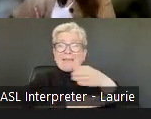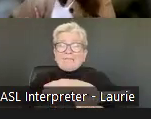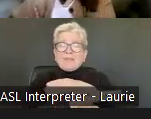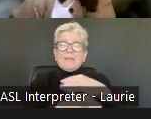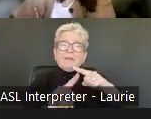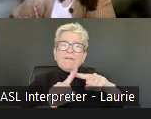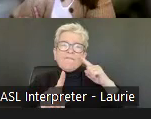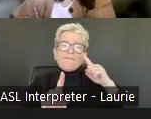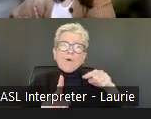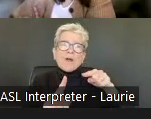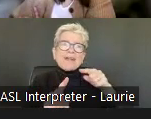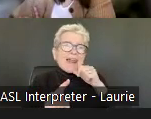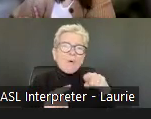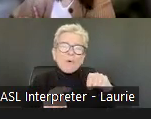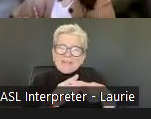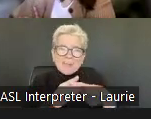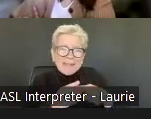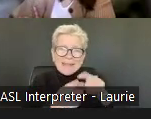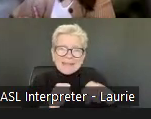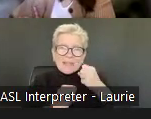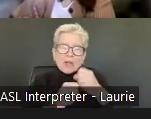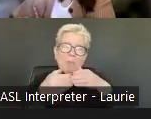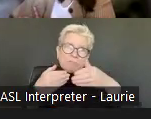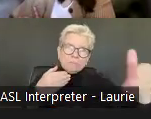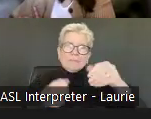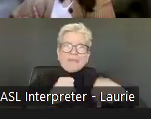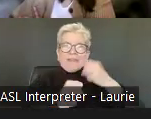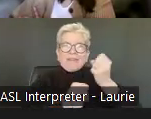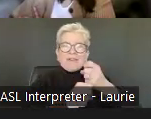long and you'll also learn about special considerations for newcomer students and